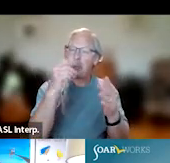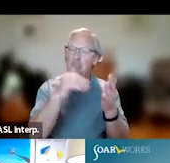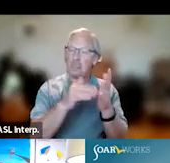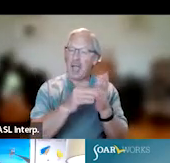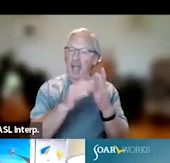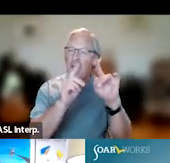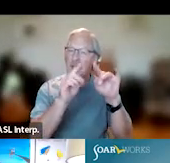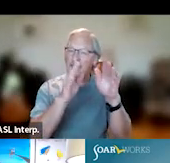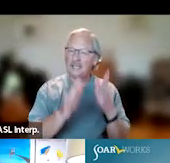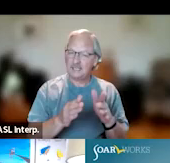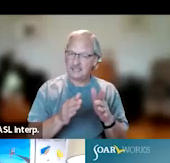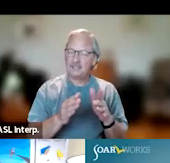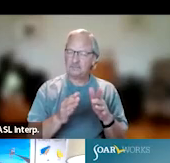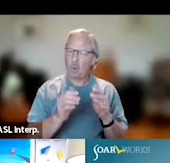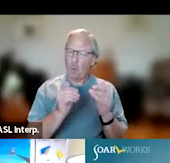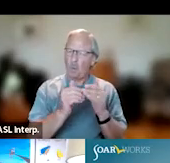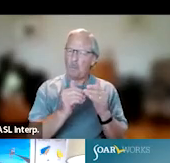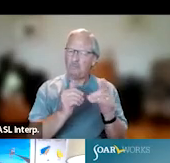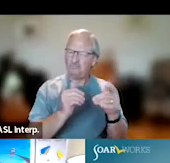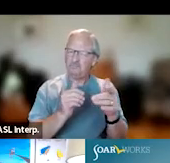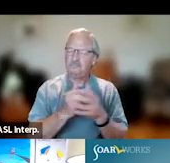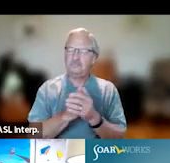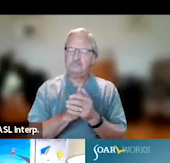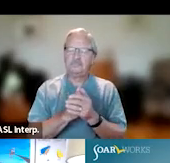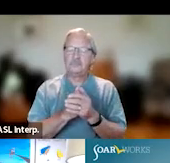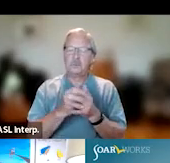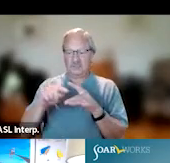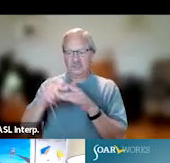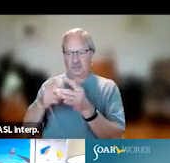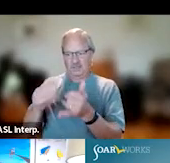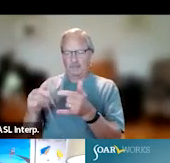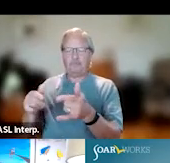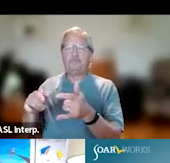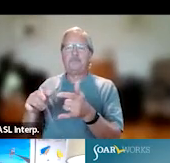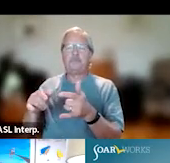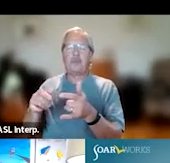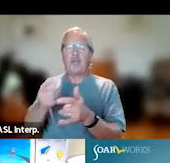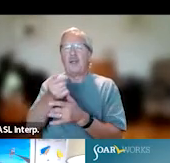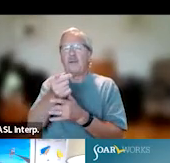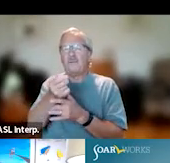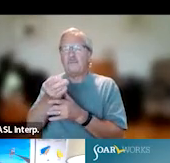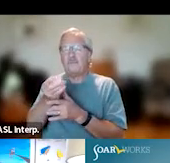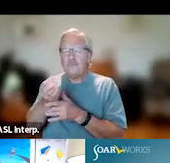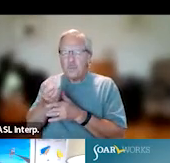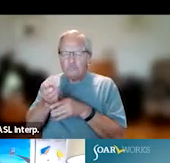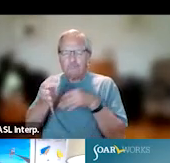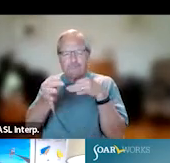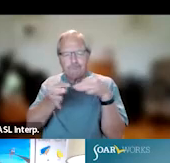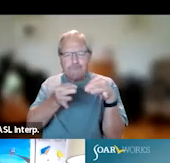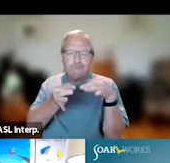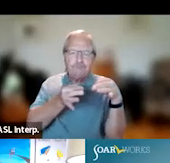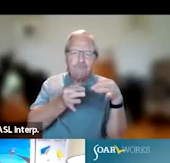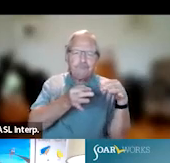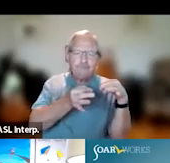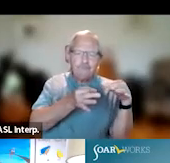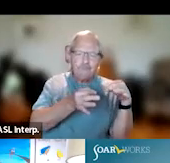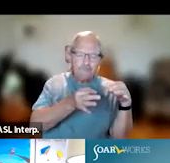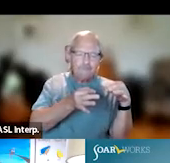So we're gonna go ahead and kick things off. So I'm gonna start with a few logistics and then we'll start talking with each other.